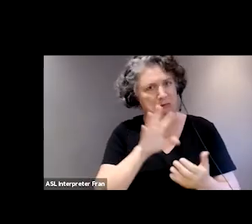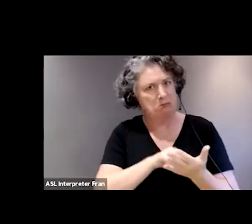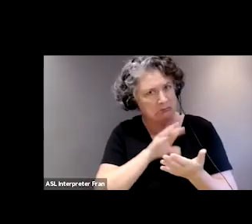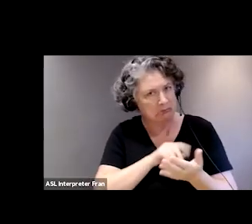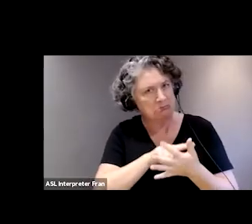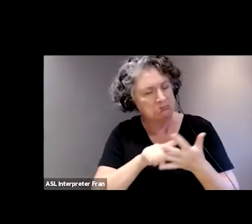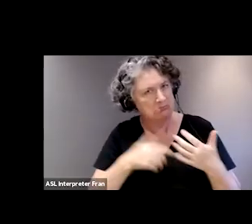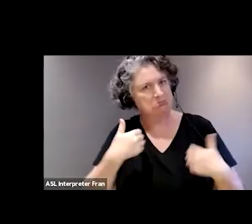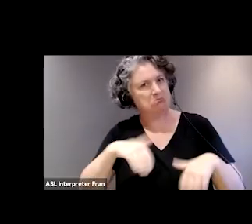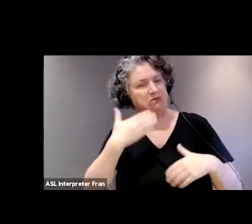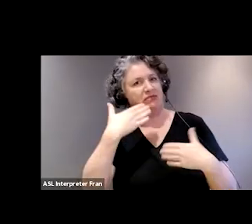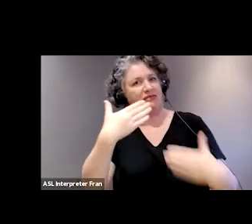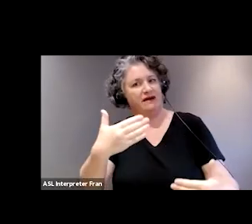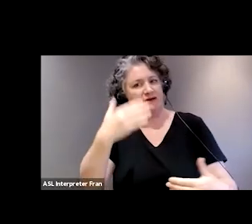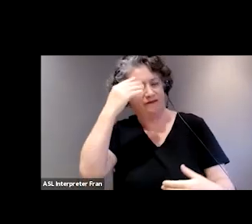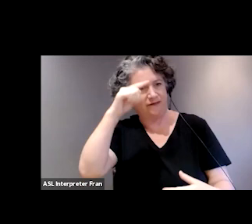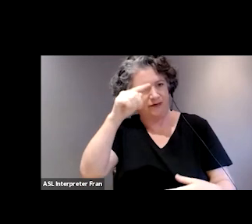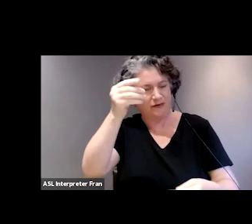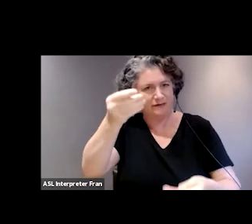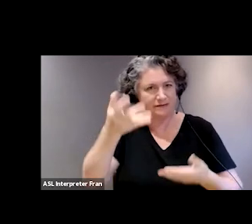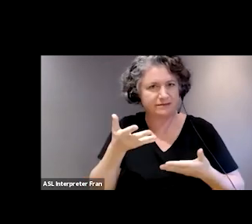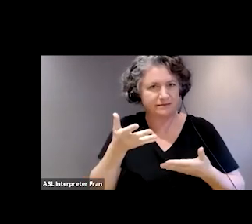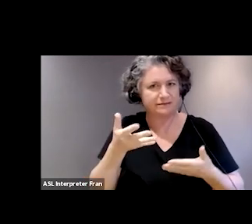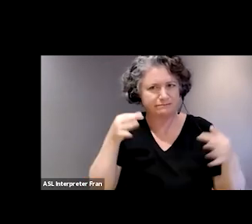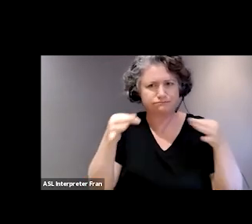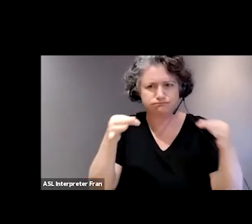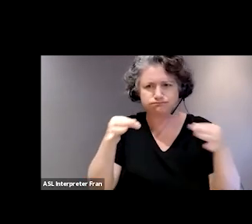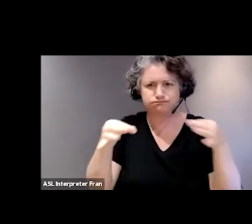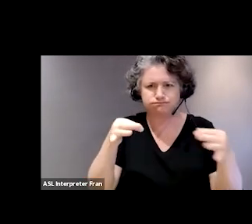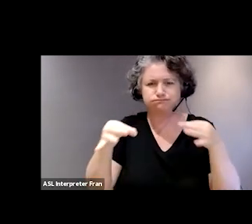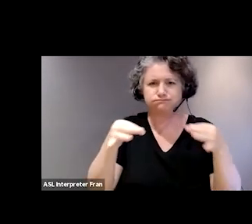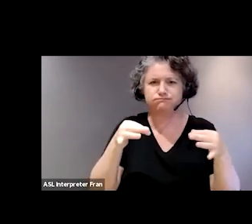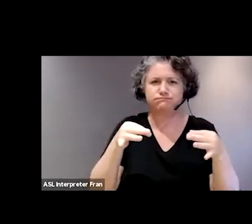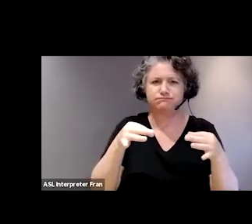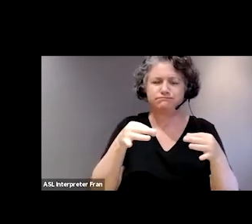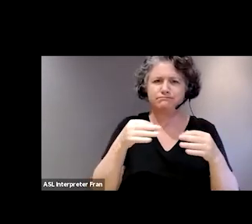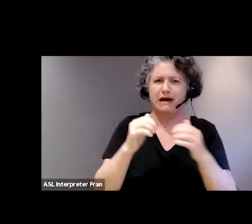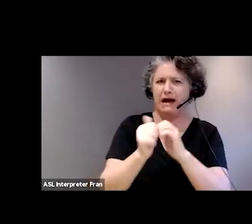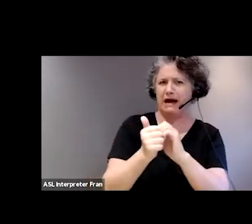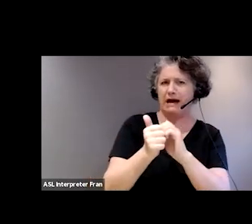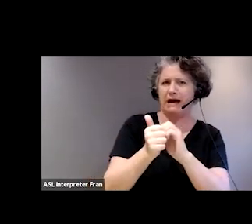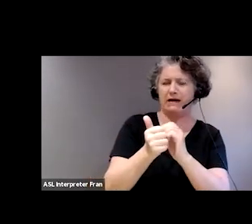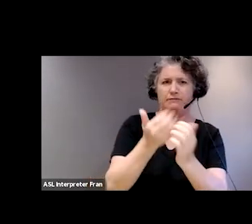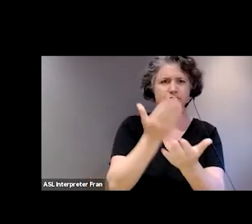summary of applying for the COVID